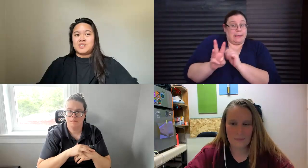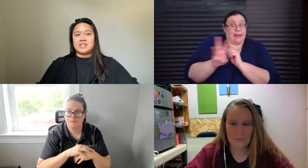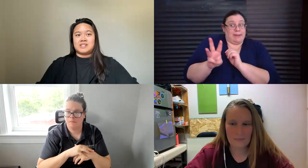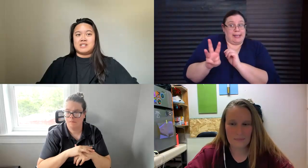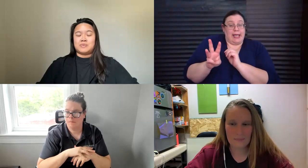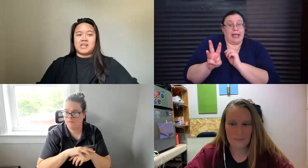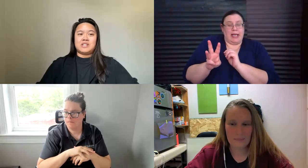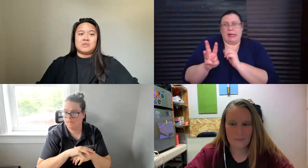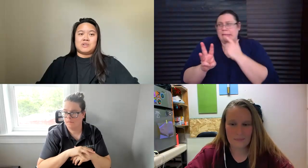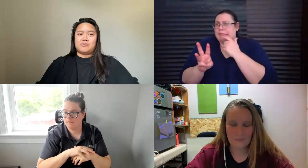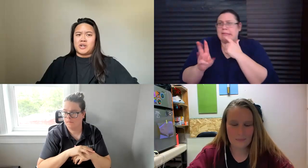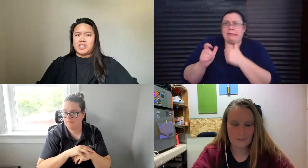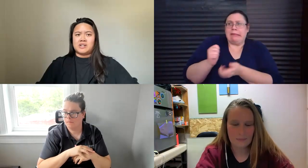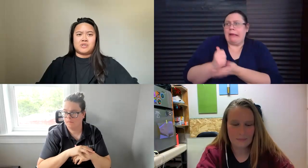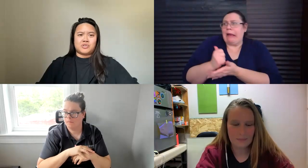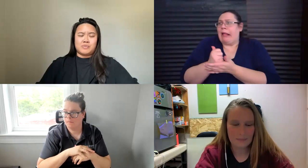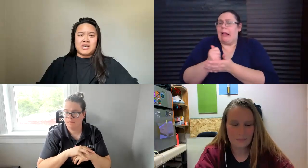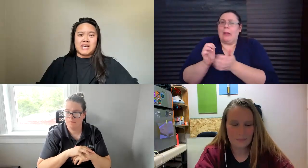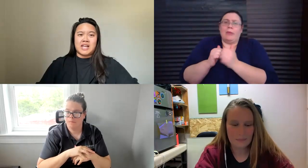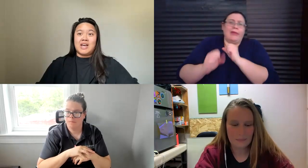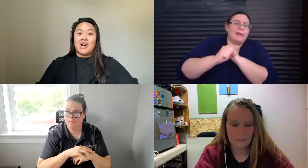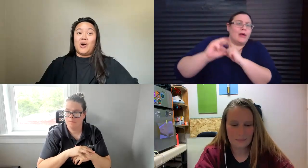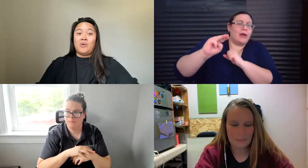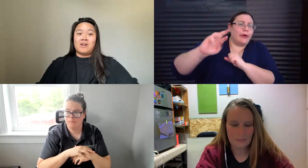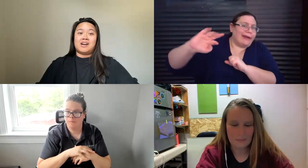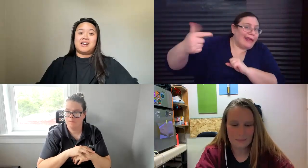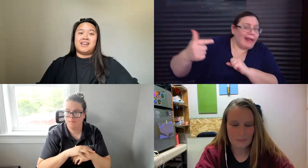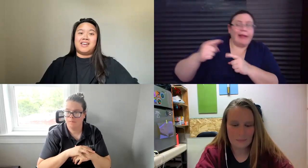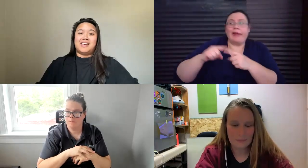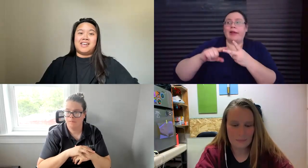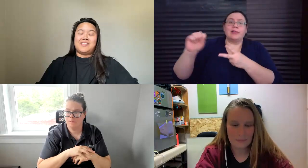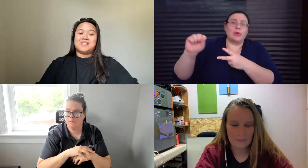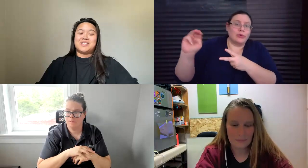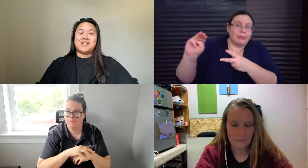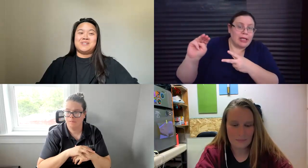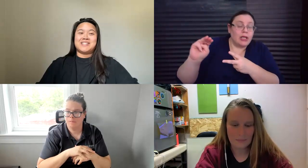for assistance with any sort of marketing or social media, or if you know someone who